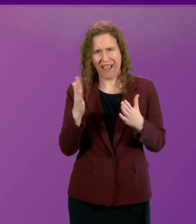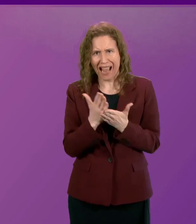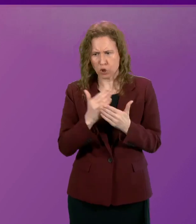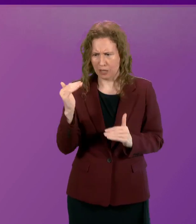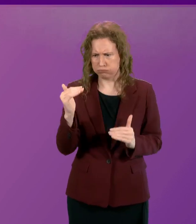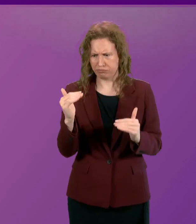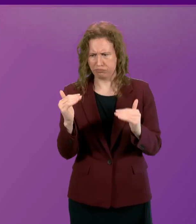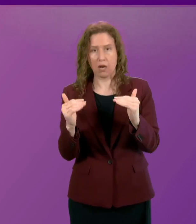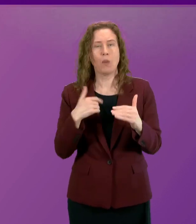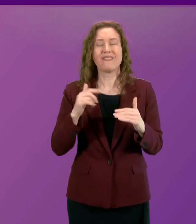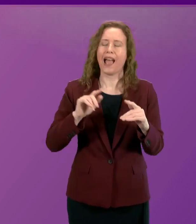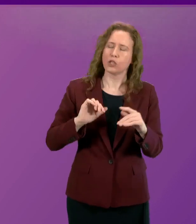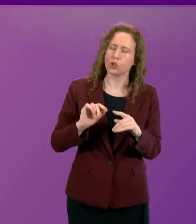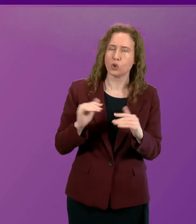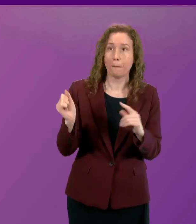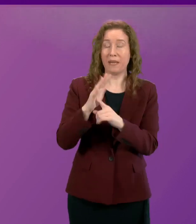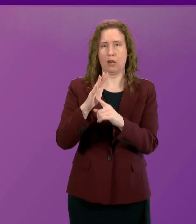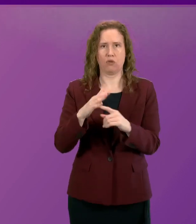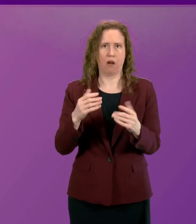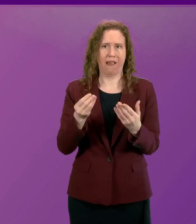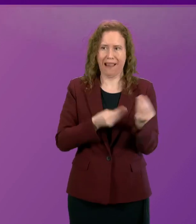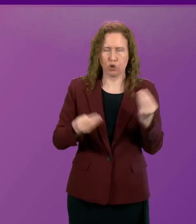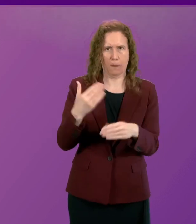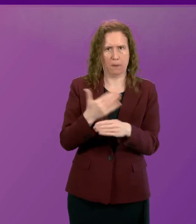our economic performance has been superior to that of the rest of the United Kingdom.